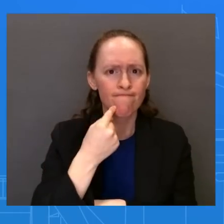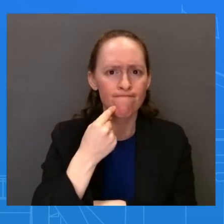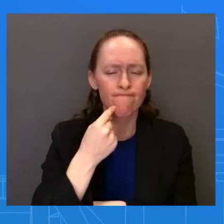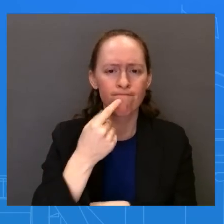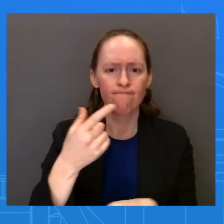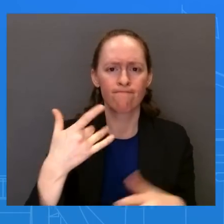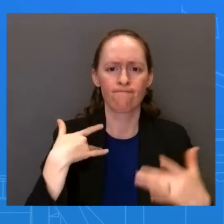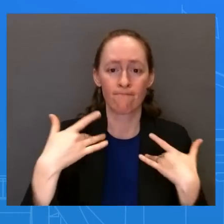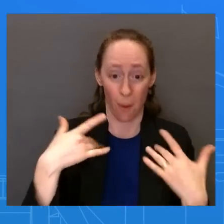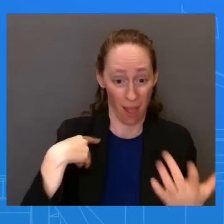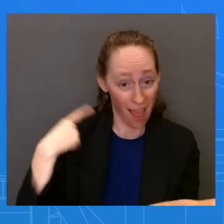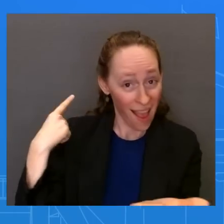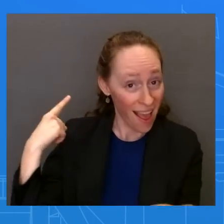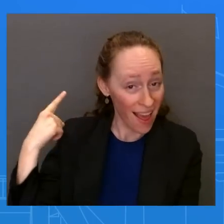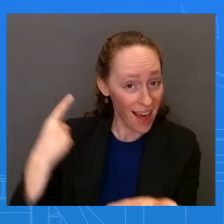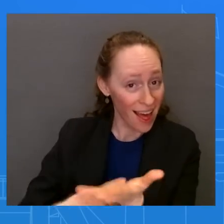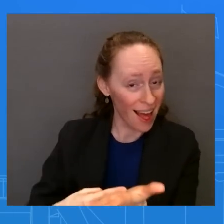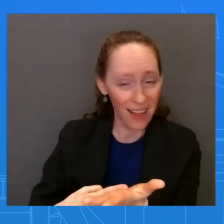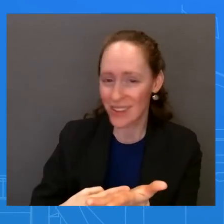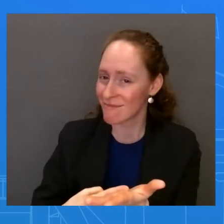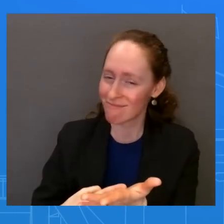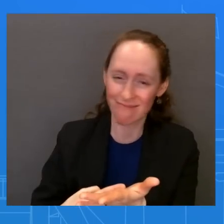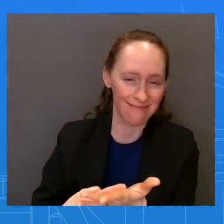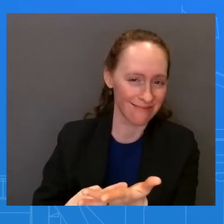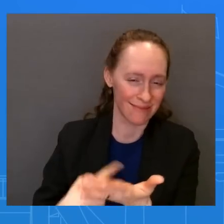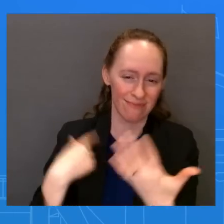as it is related to -- to the documents.